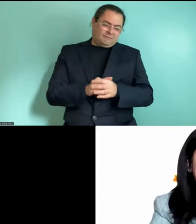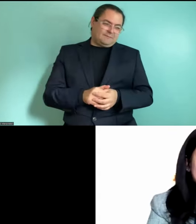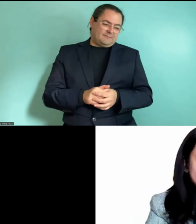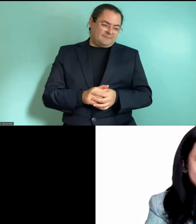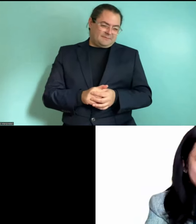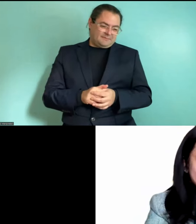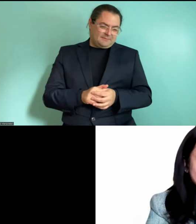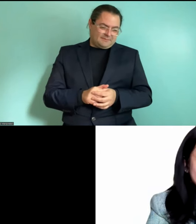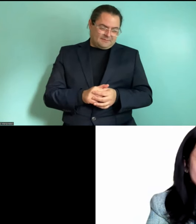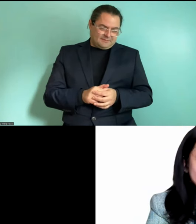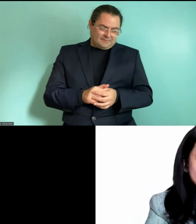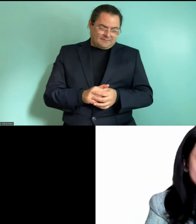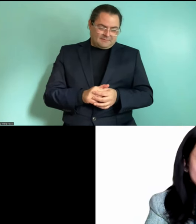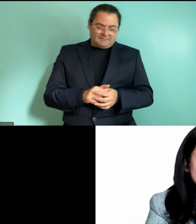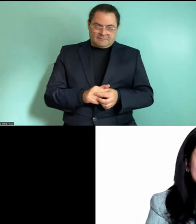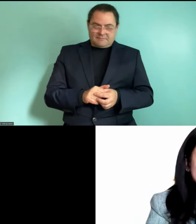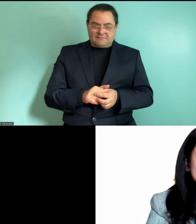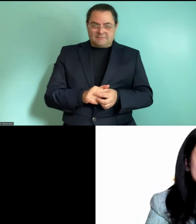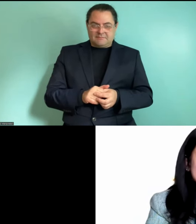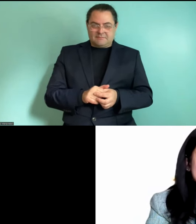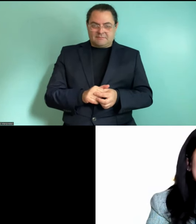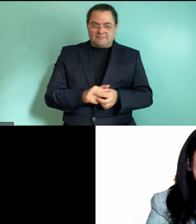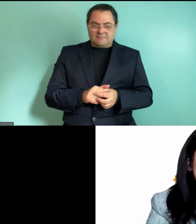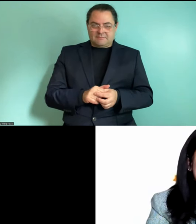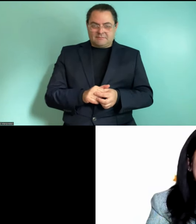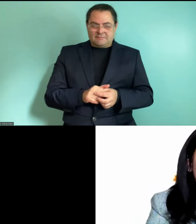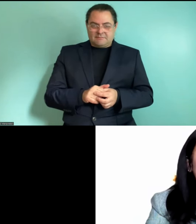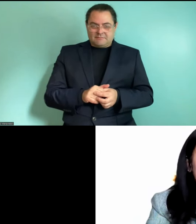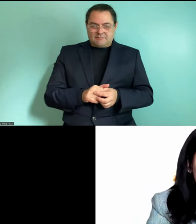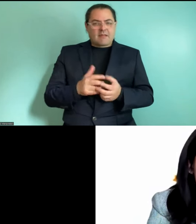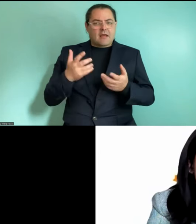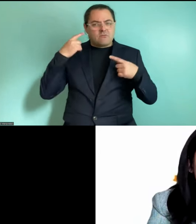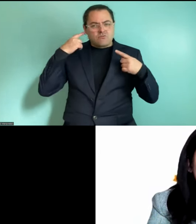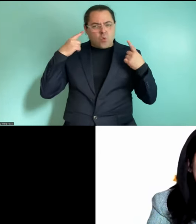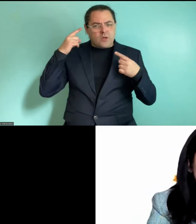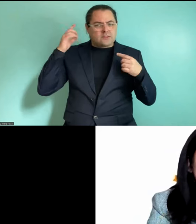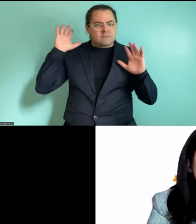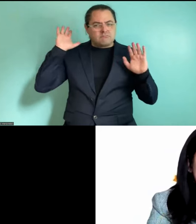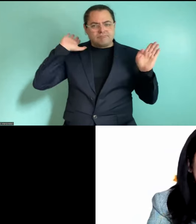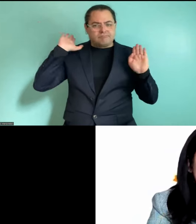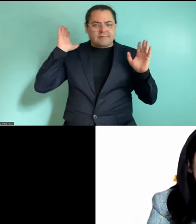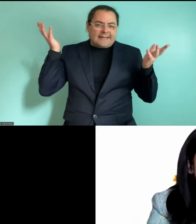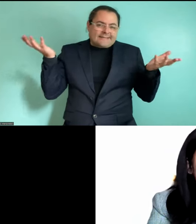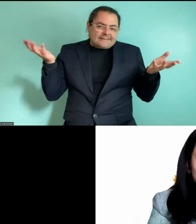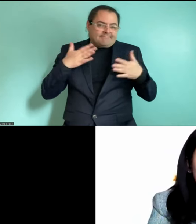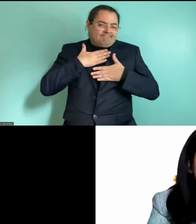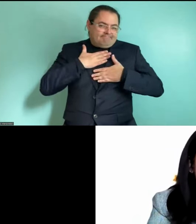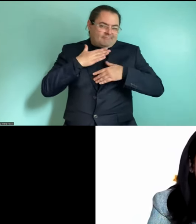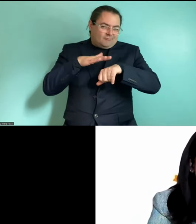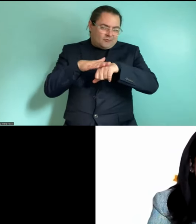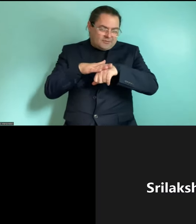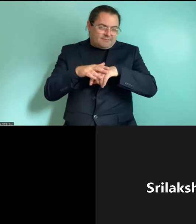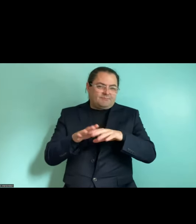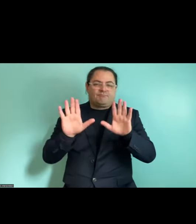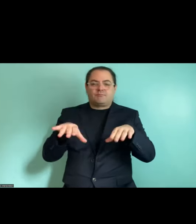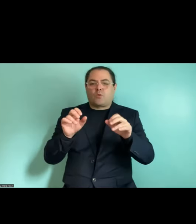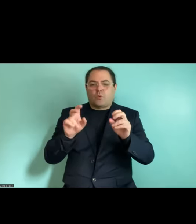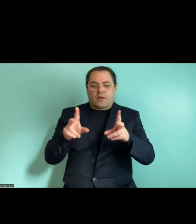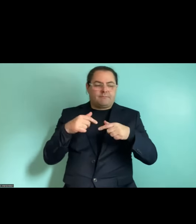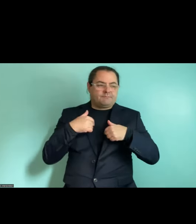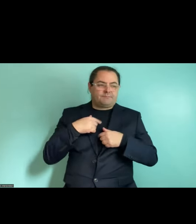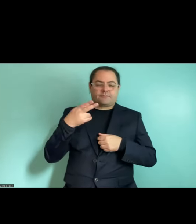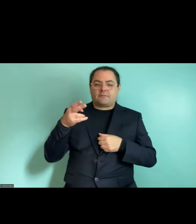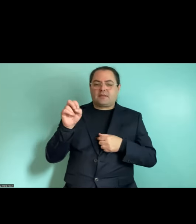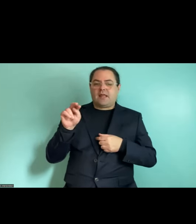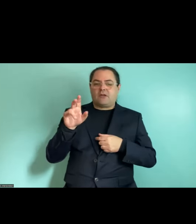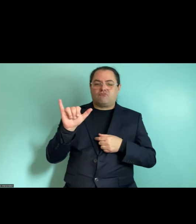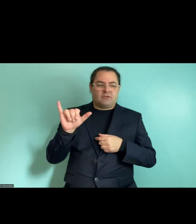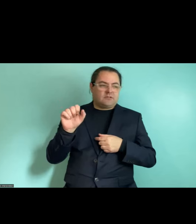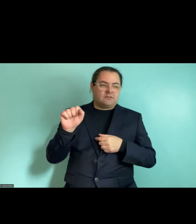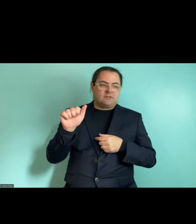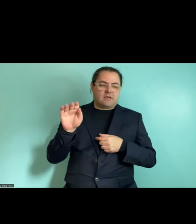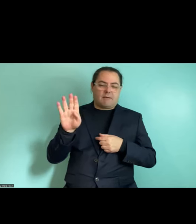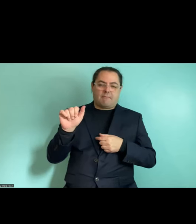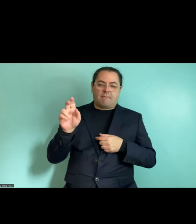background, because I'm just nervous right. 12:11:04 Okay. My name is Henry sub and disability